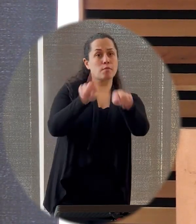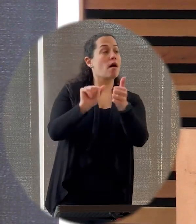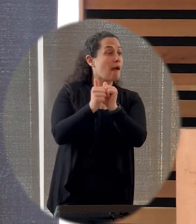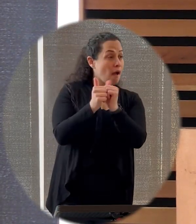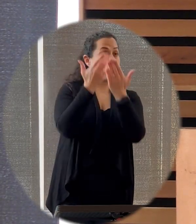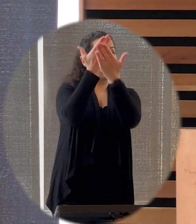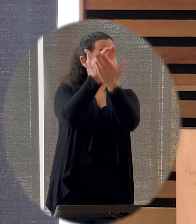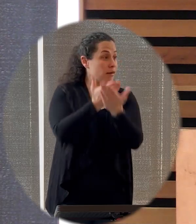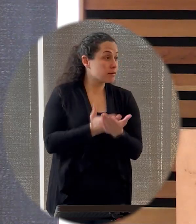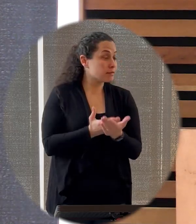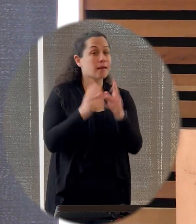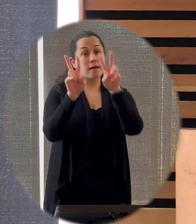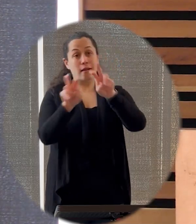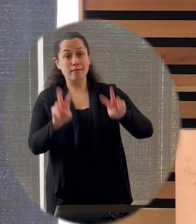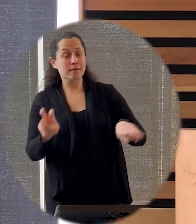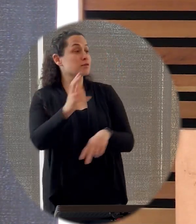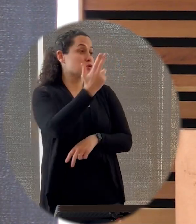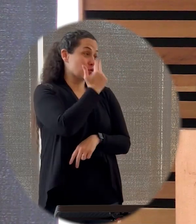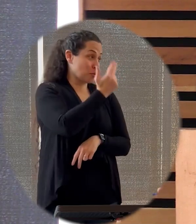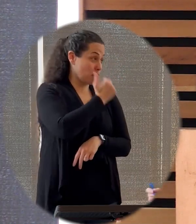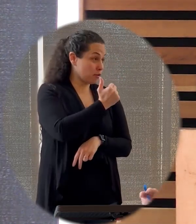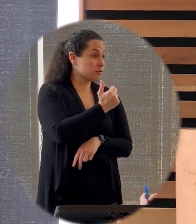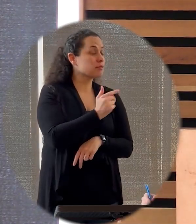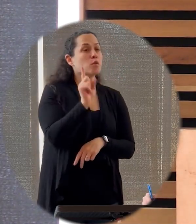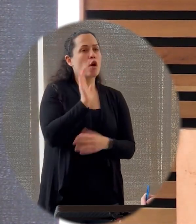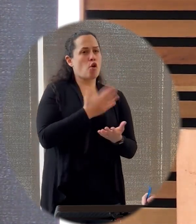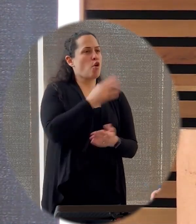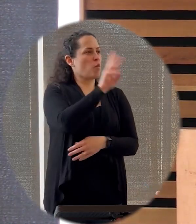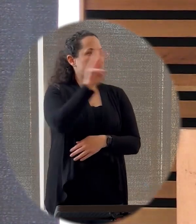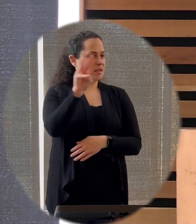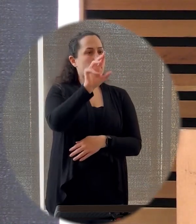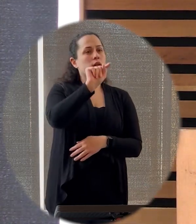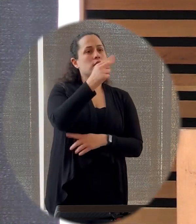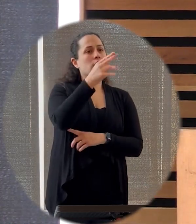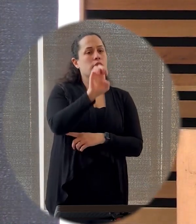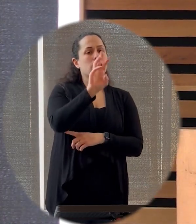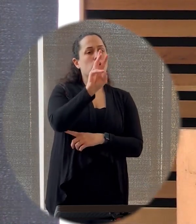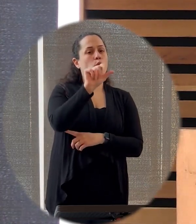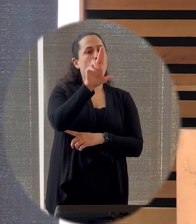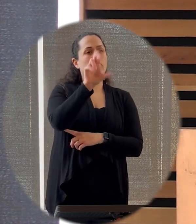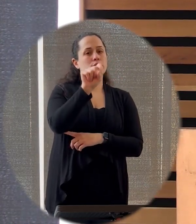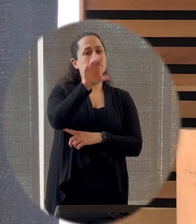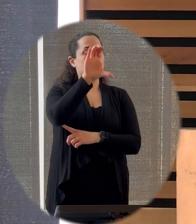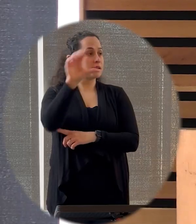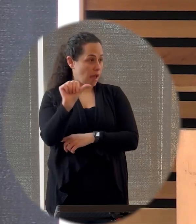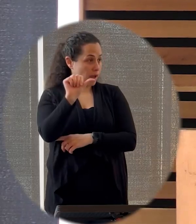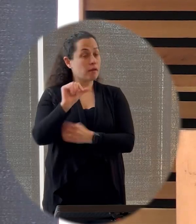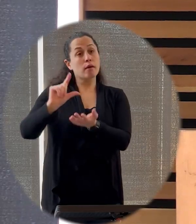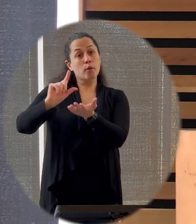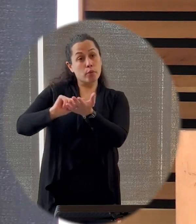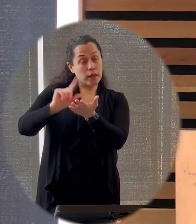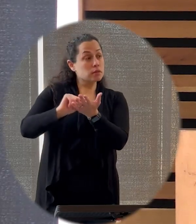and even some humour. You can find us online at the walrus.ca. in print on newsstands or by